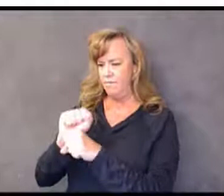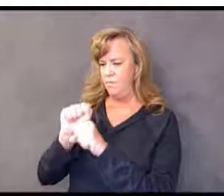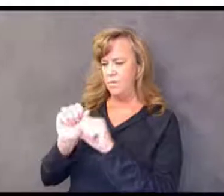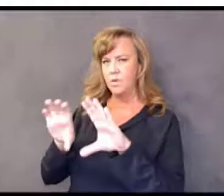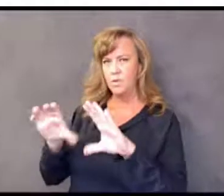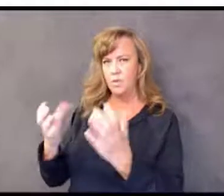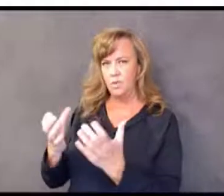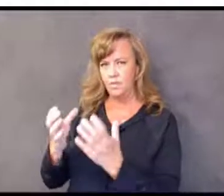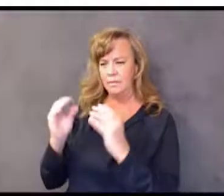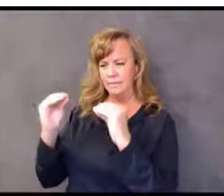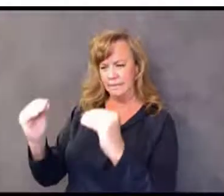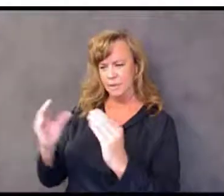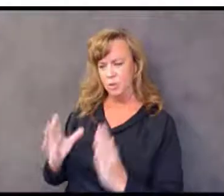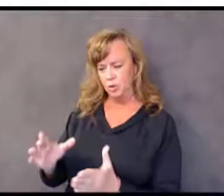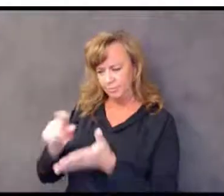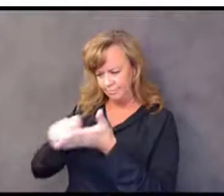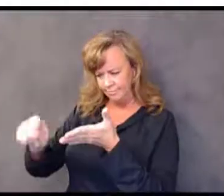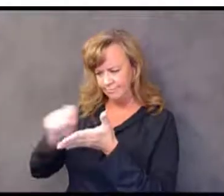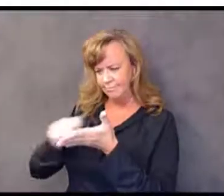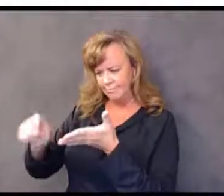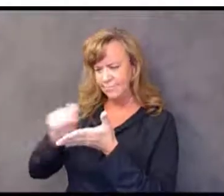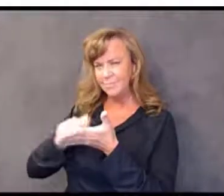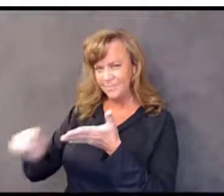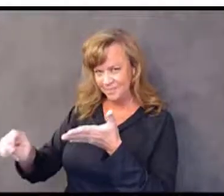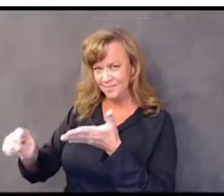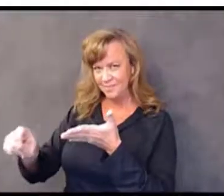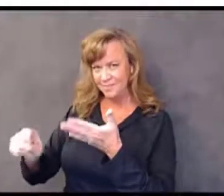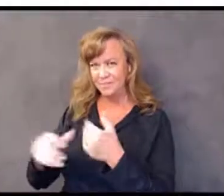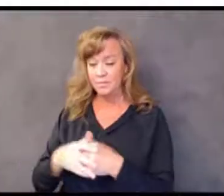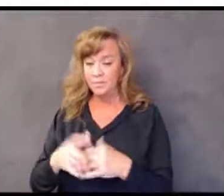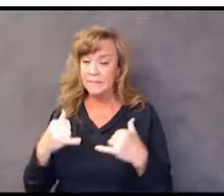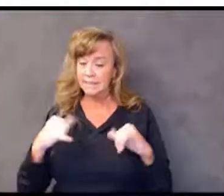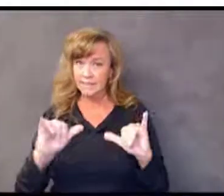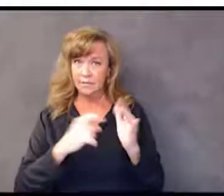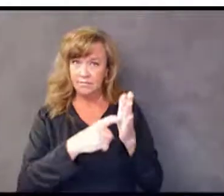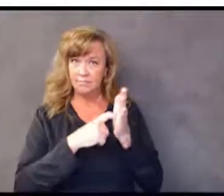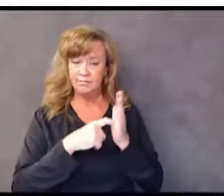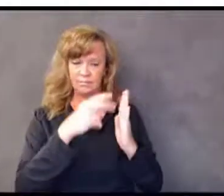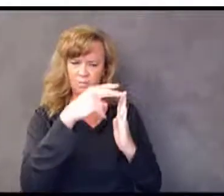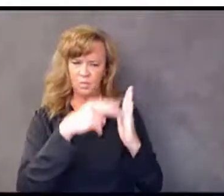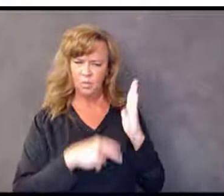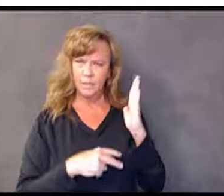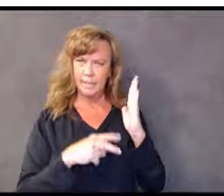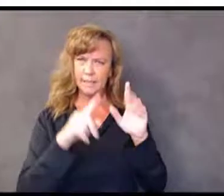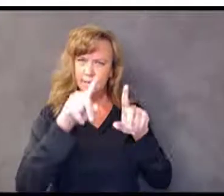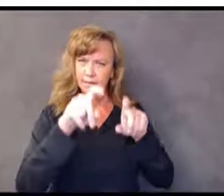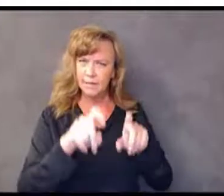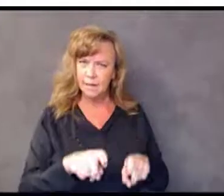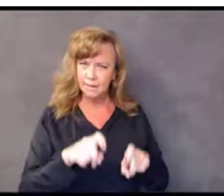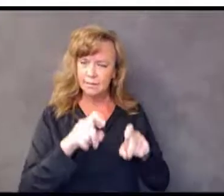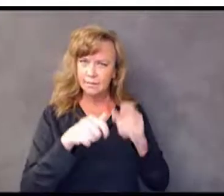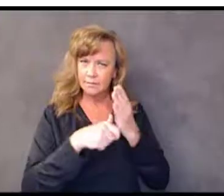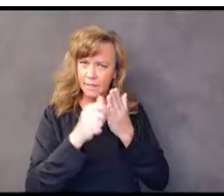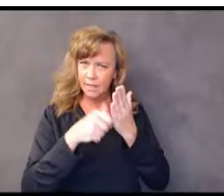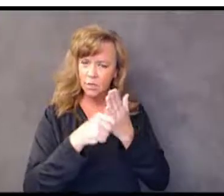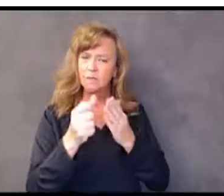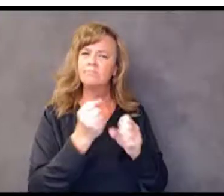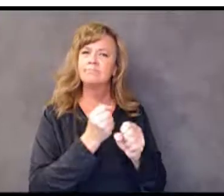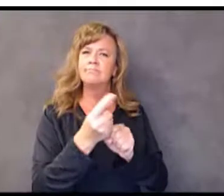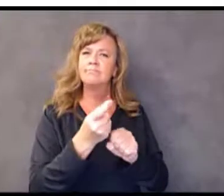This training does not replace the need to read the IRI Test Manual in its entirety on an annual basis.